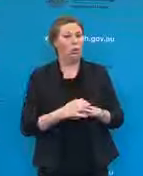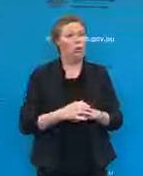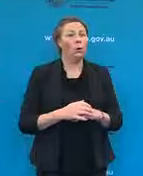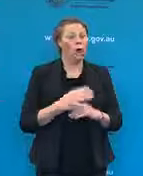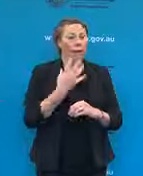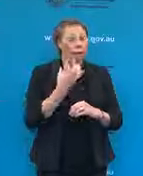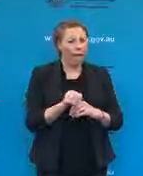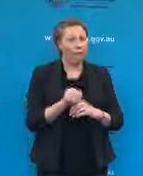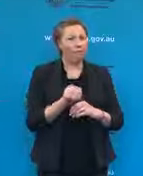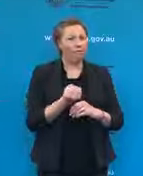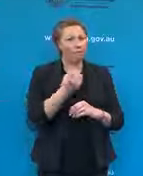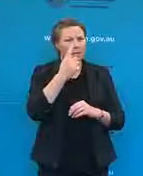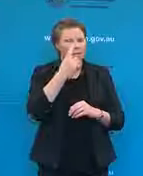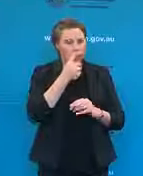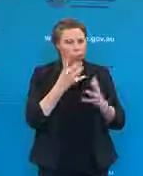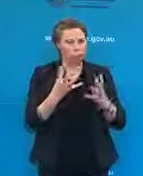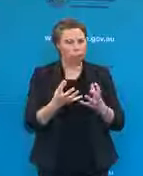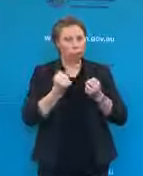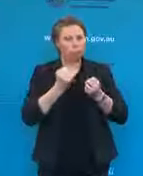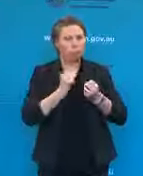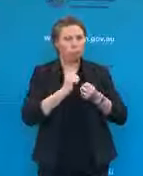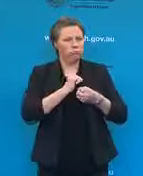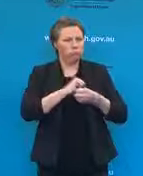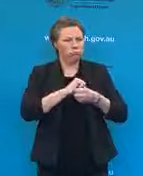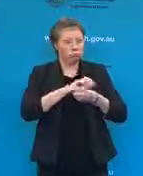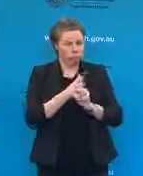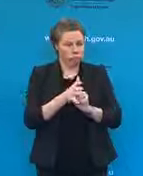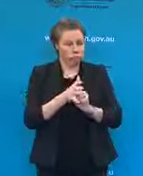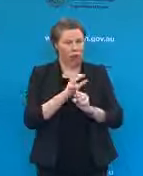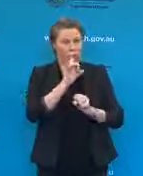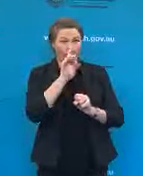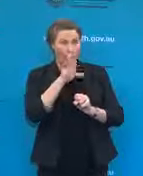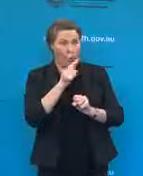but probably didn't get it from their attendance and stuff like that.